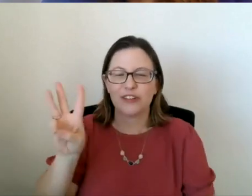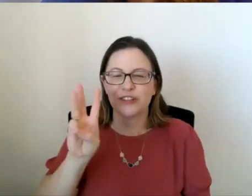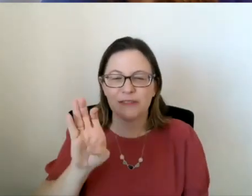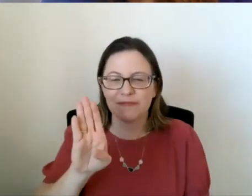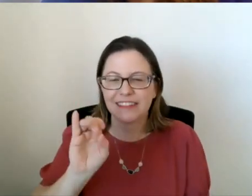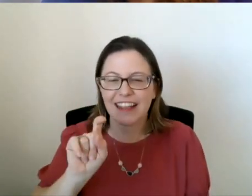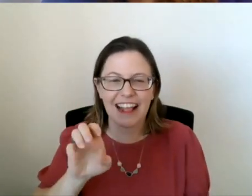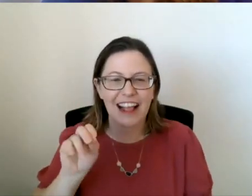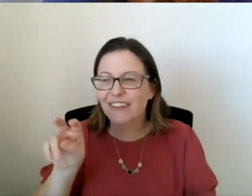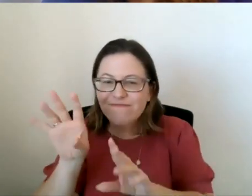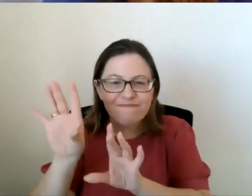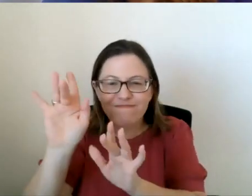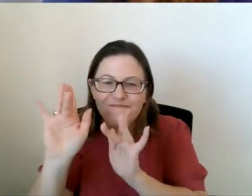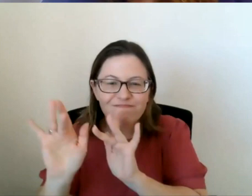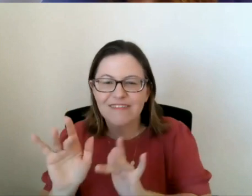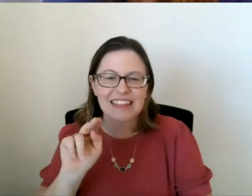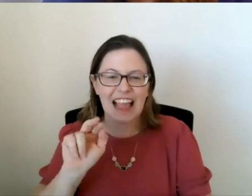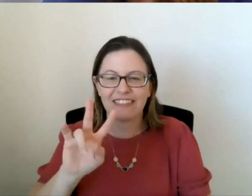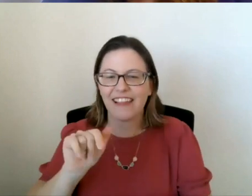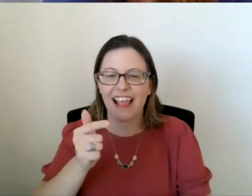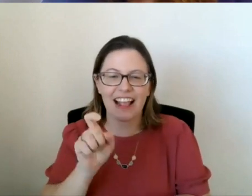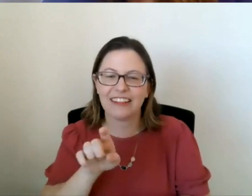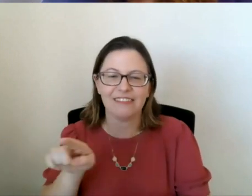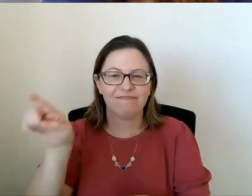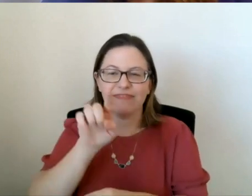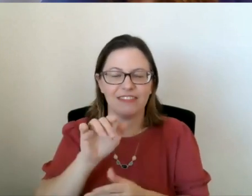you can find some really great information and some great websites to navigate.